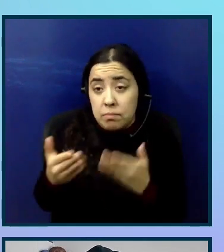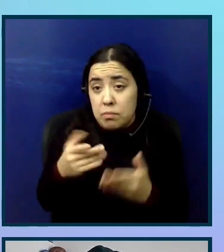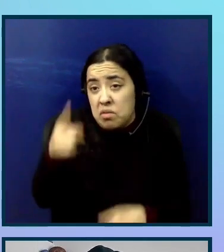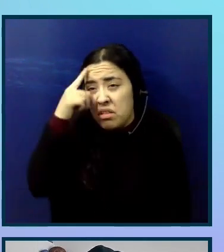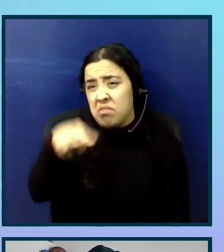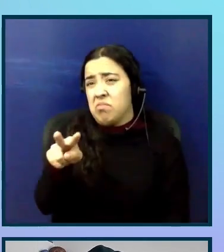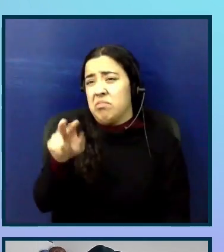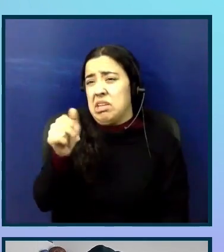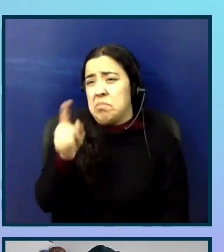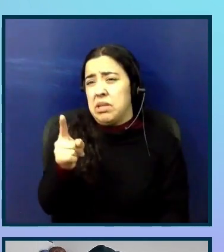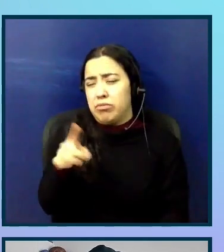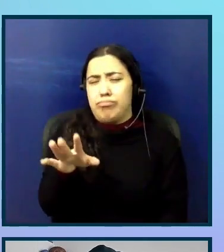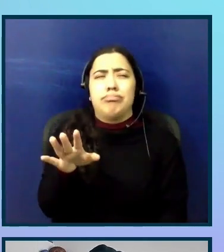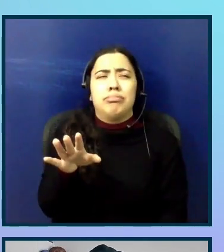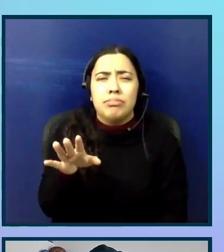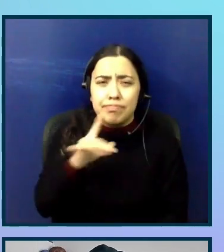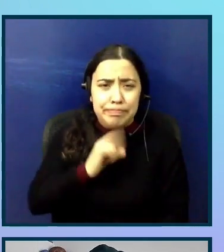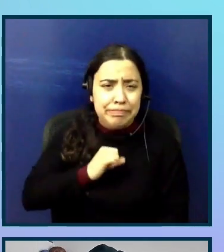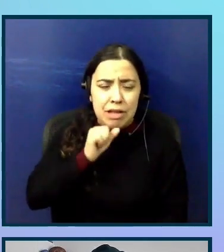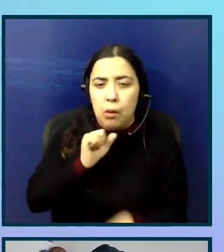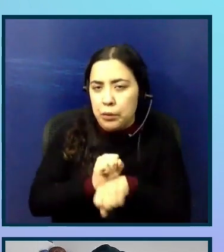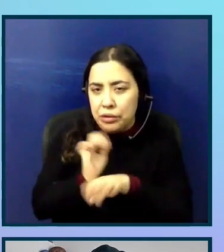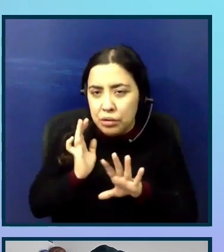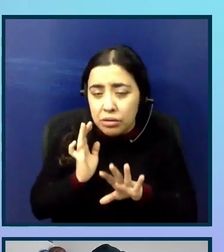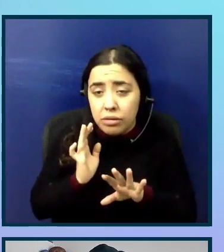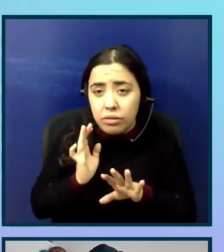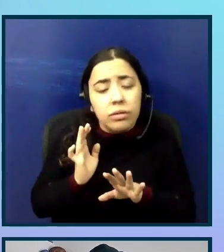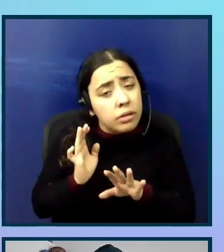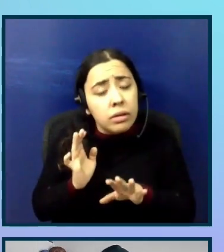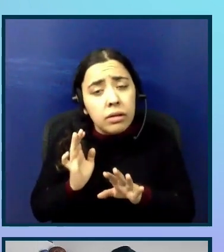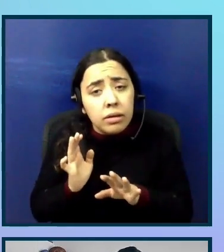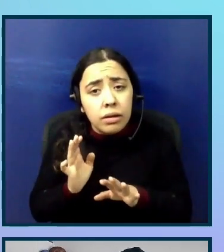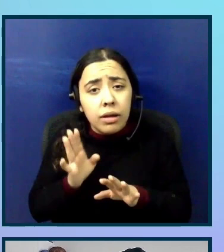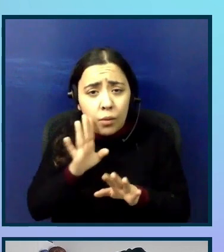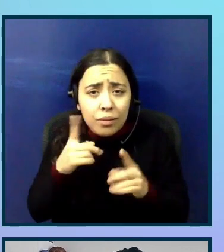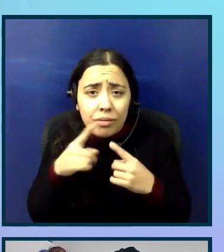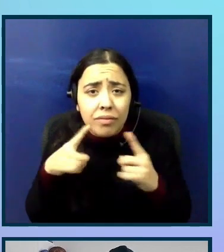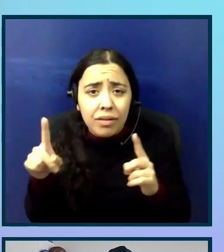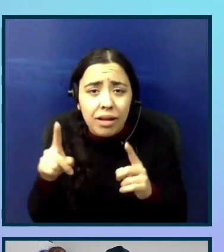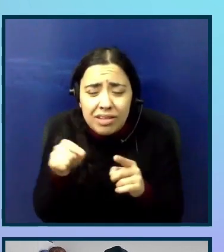You're correct, it is nothing, but it is something. Talk about small wins, this is a small win.